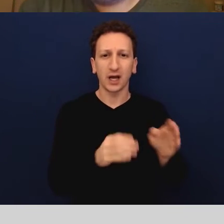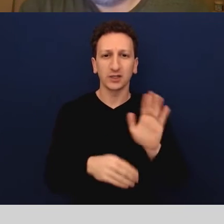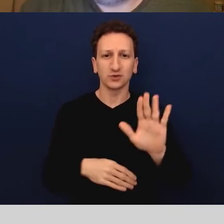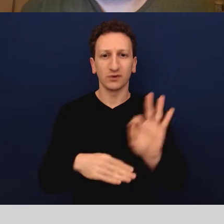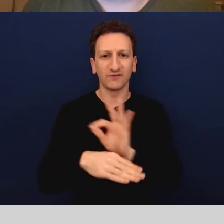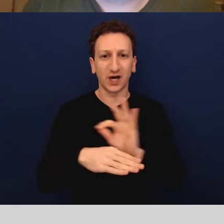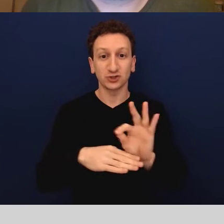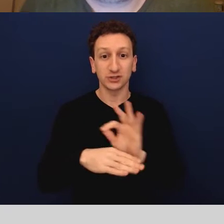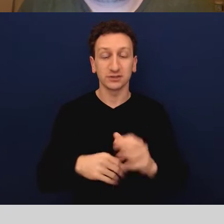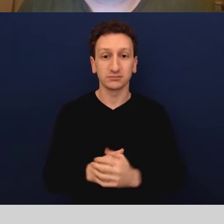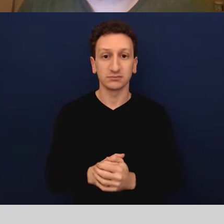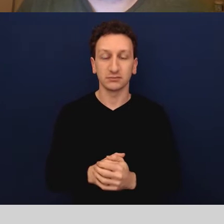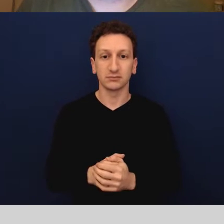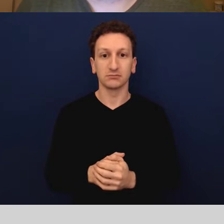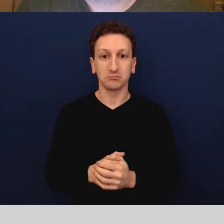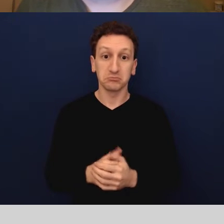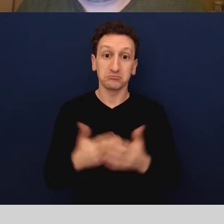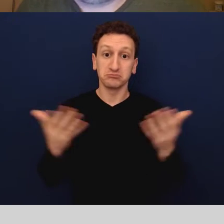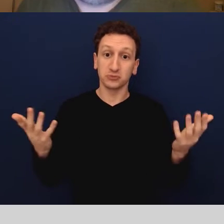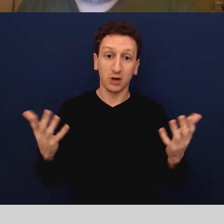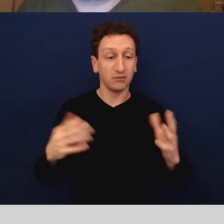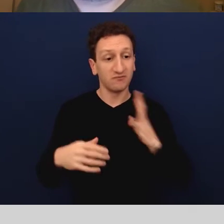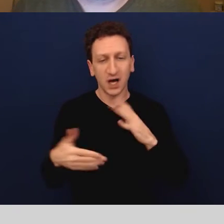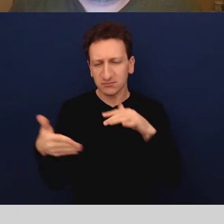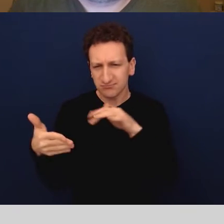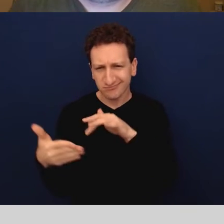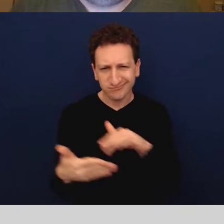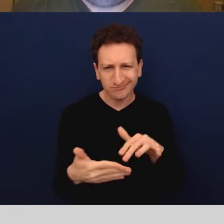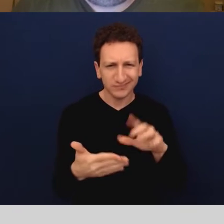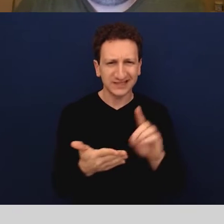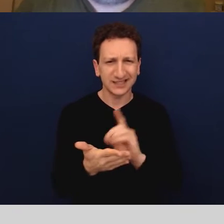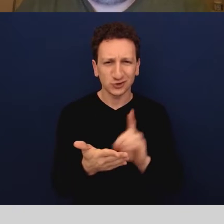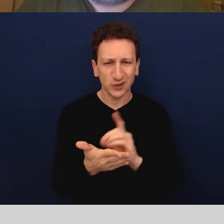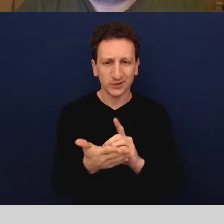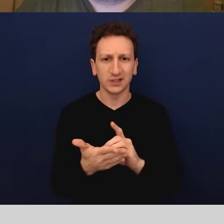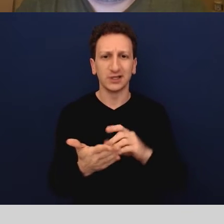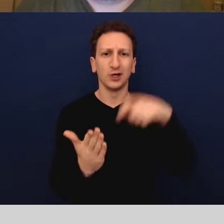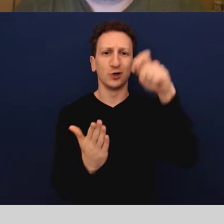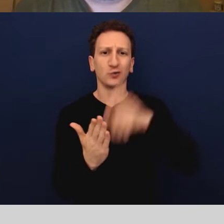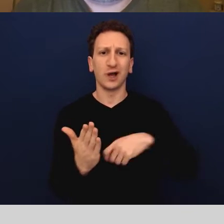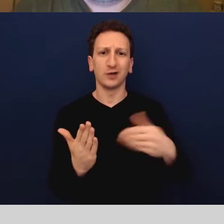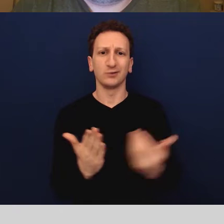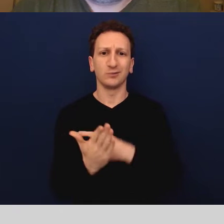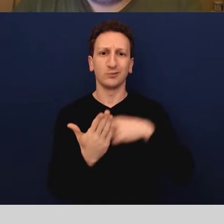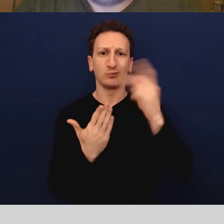So we roll up our sleeves. We learn about dictionaries and we decide to write something that will work better.